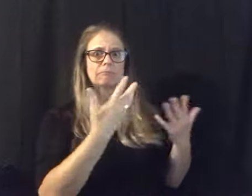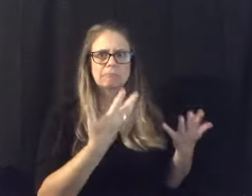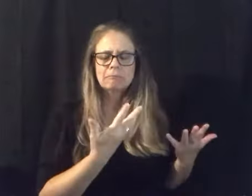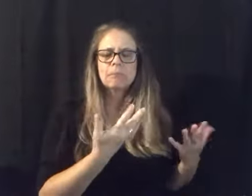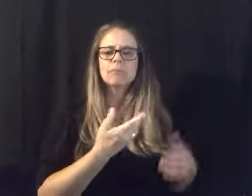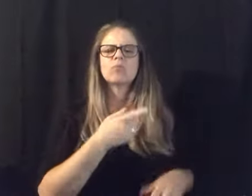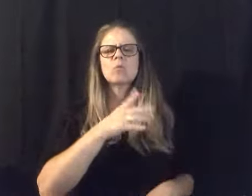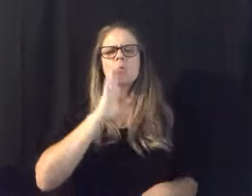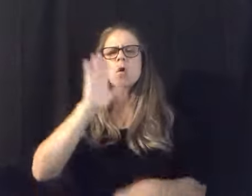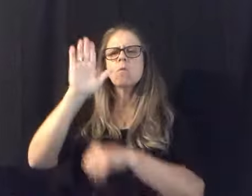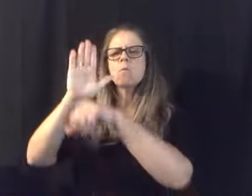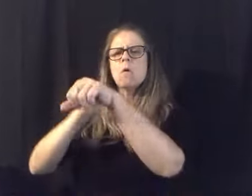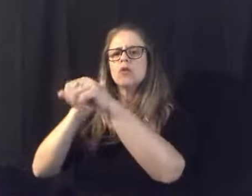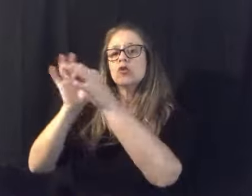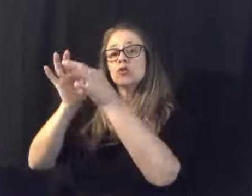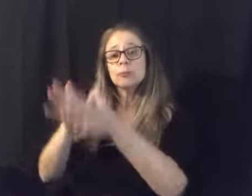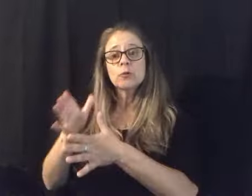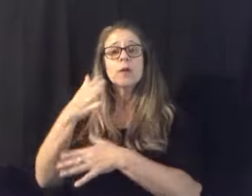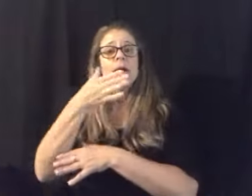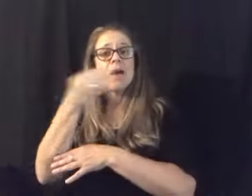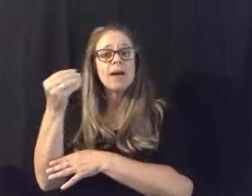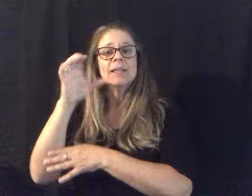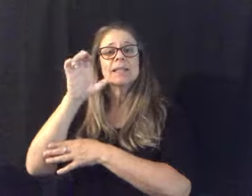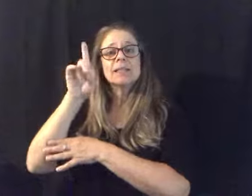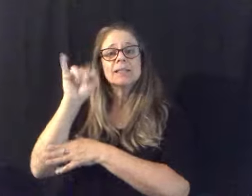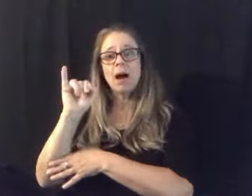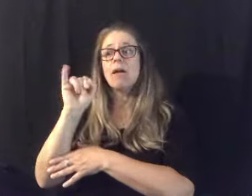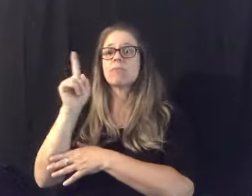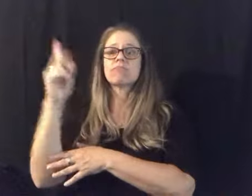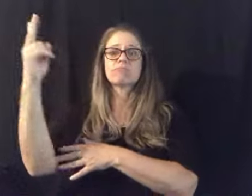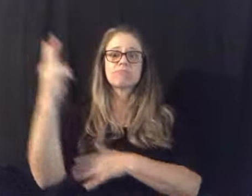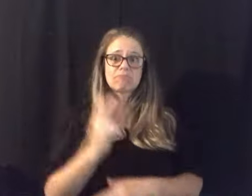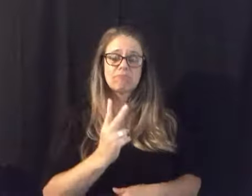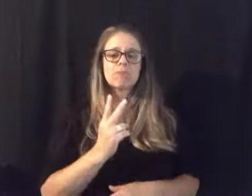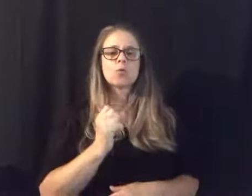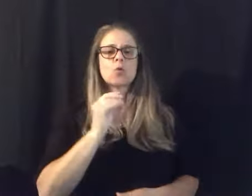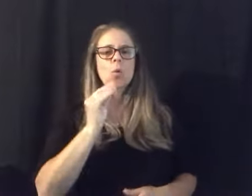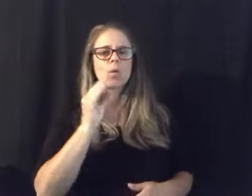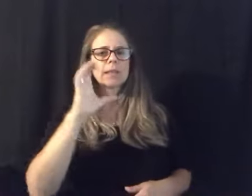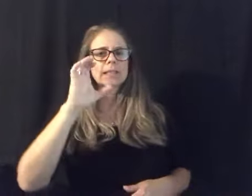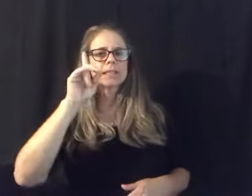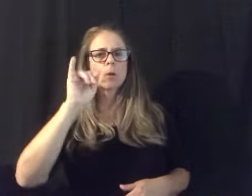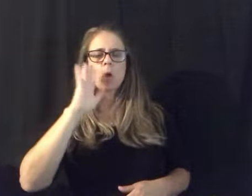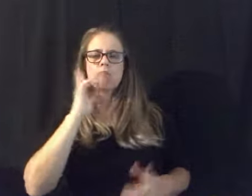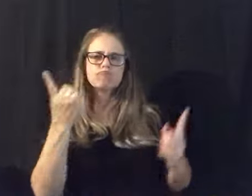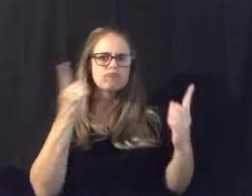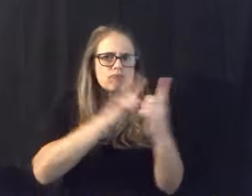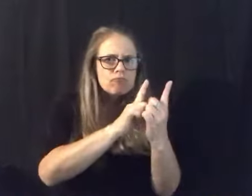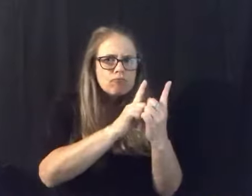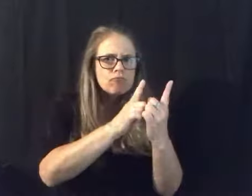an interpreter and a CDI will be called to come. The CDI will meet